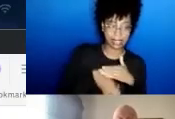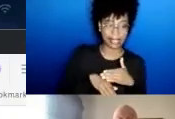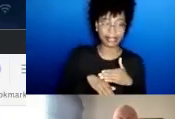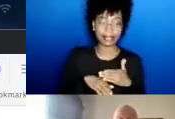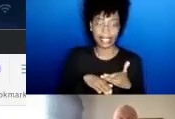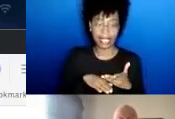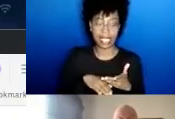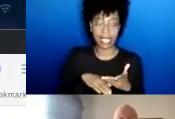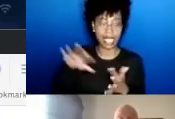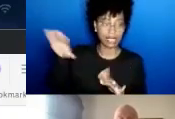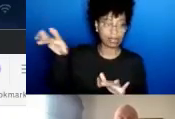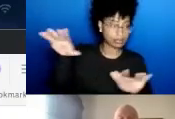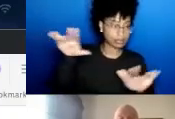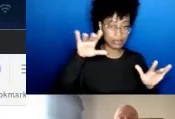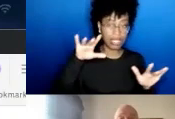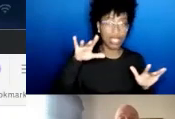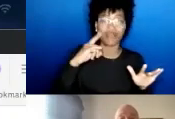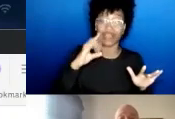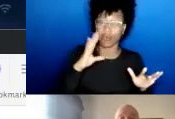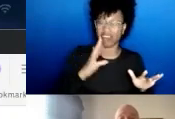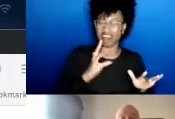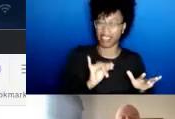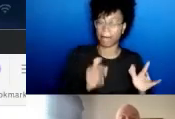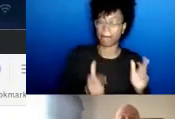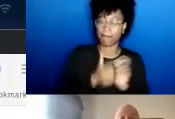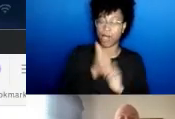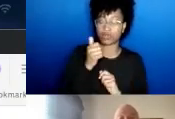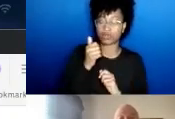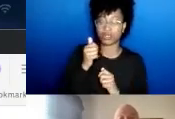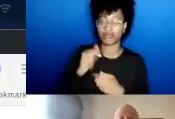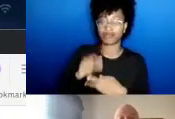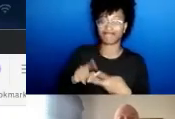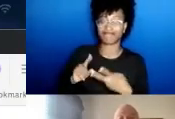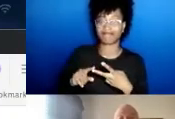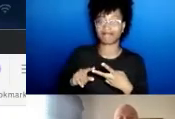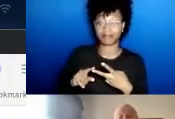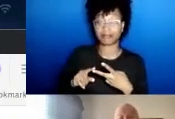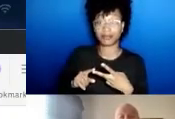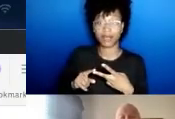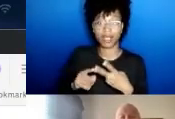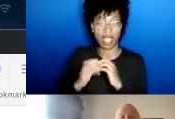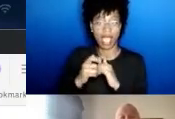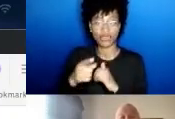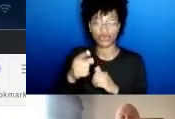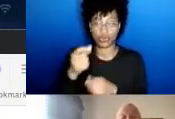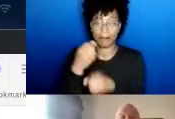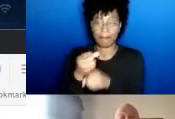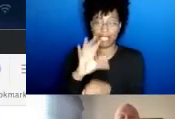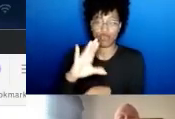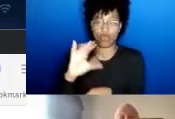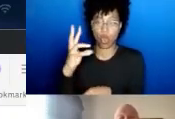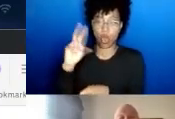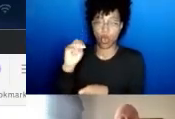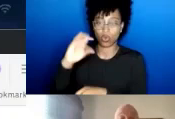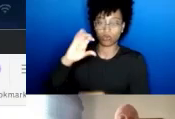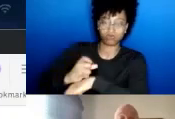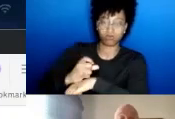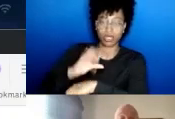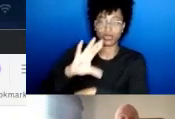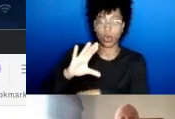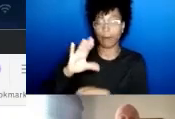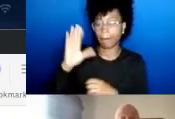06:30:47 And then the majority of them will be how you create your interactive presentations